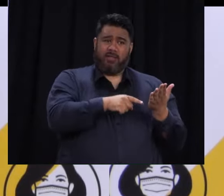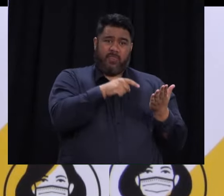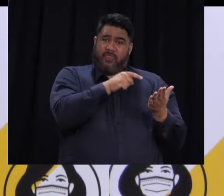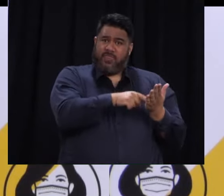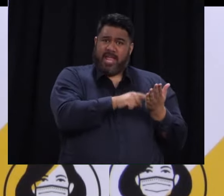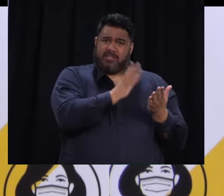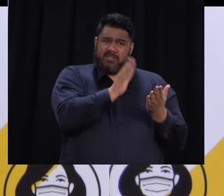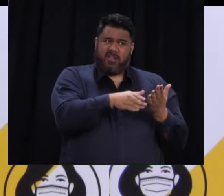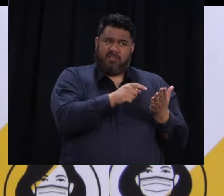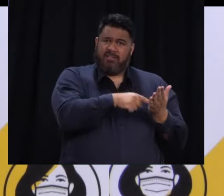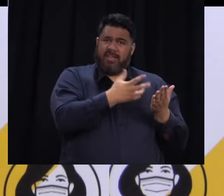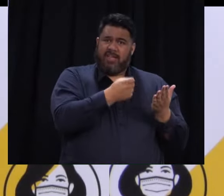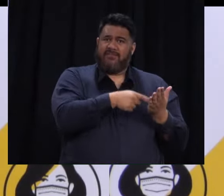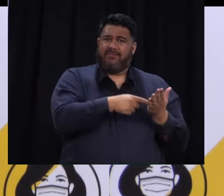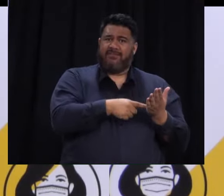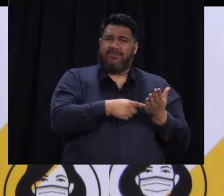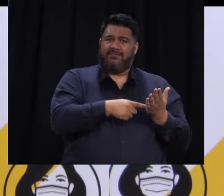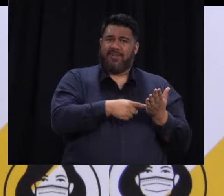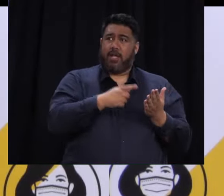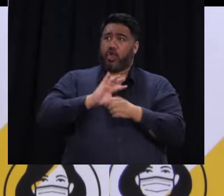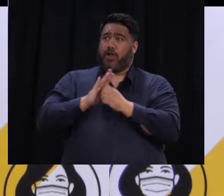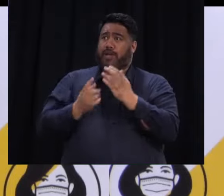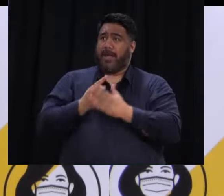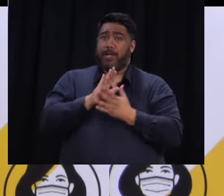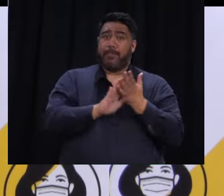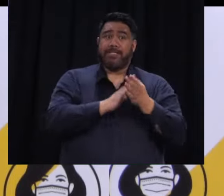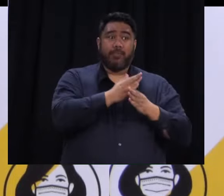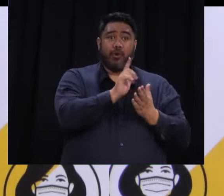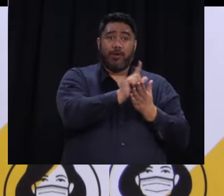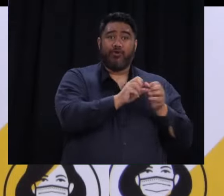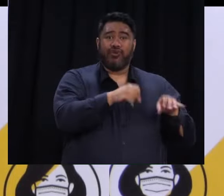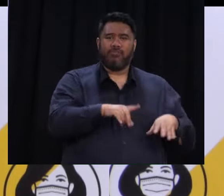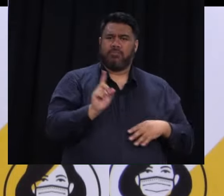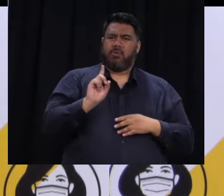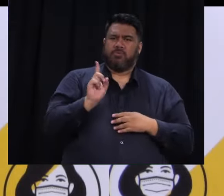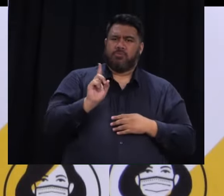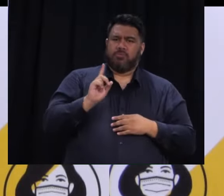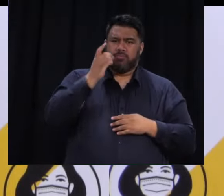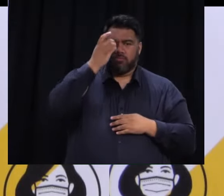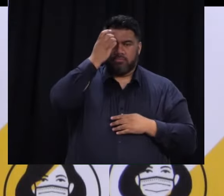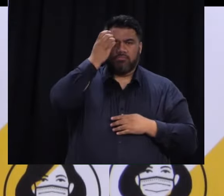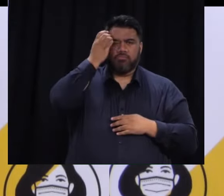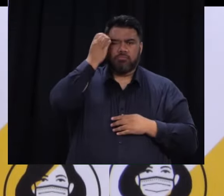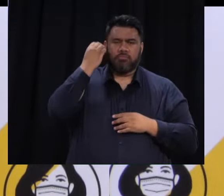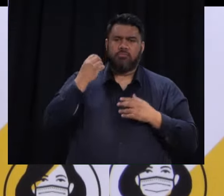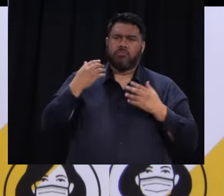attached to their job. Nothing changes about employment law though when it comes to if you